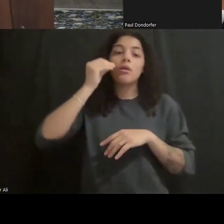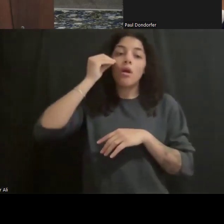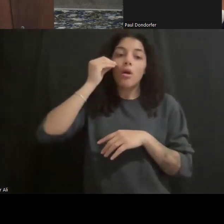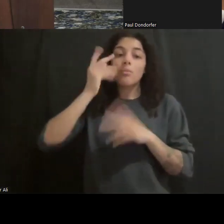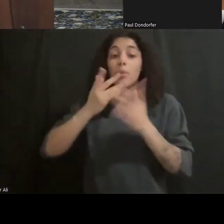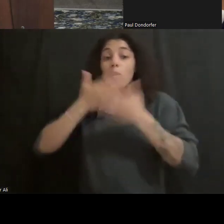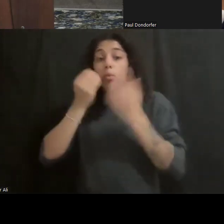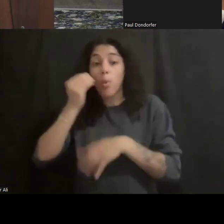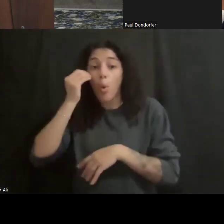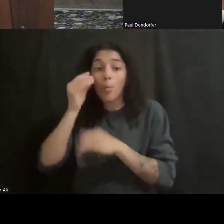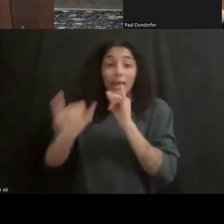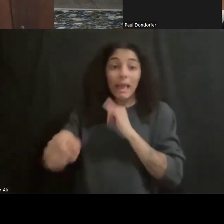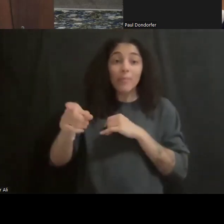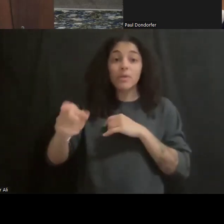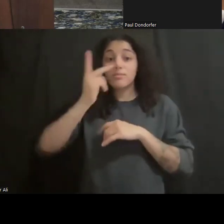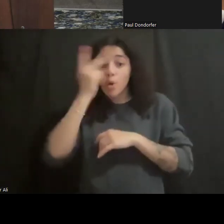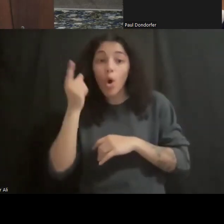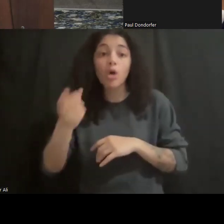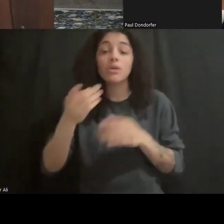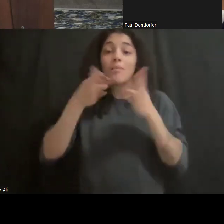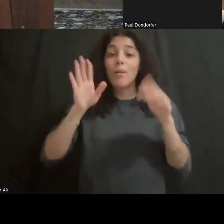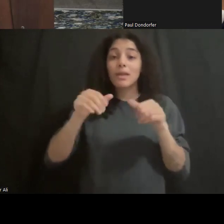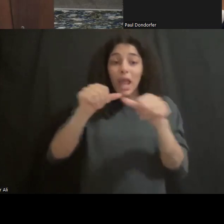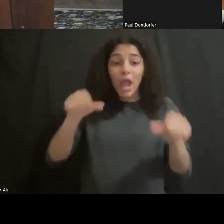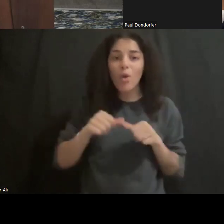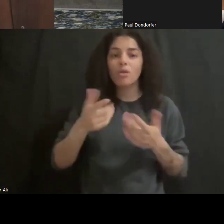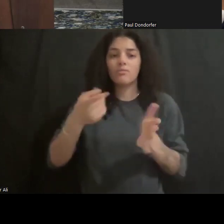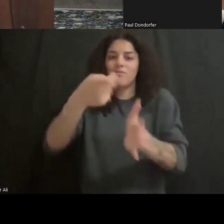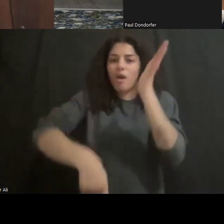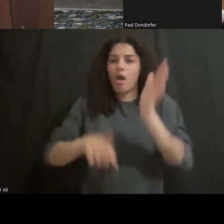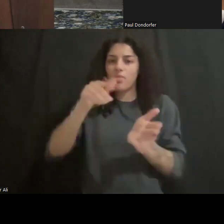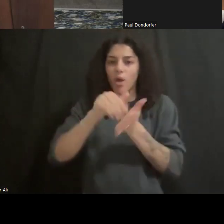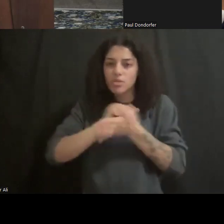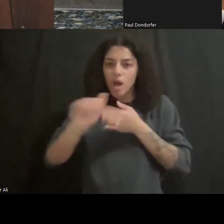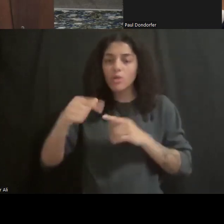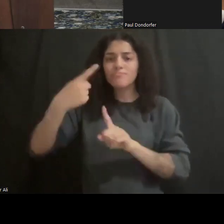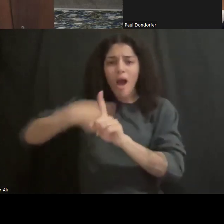violation are faced with up to $1,000 in fines and months in jail which makes it harder to find jobs